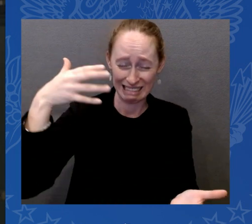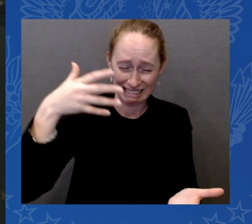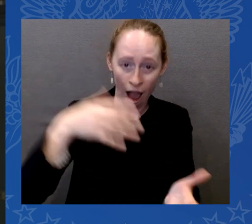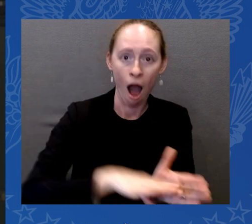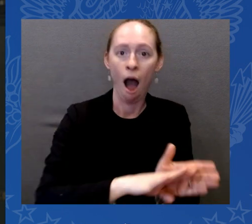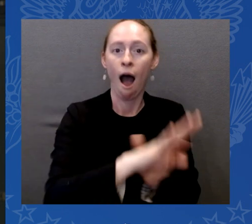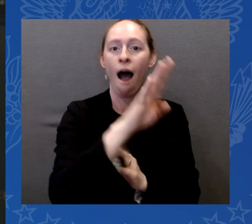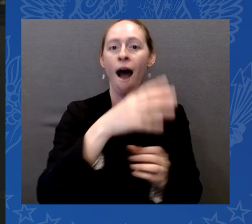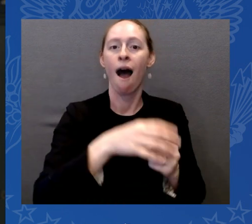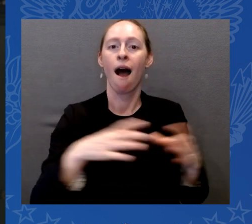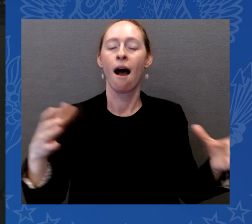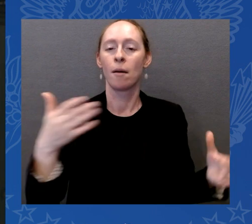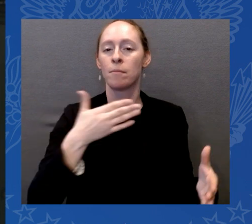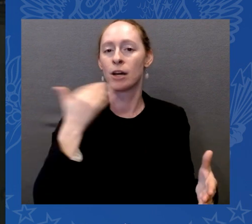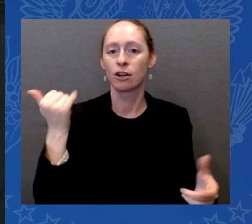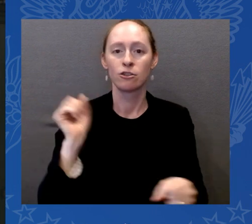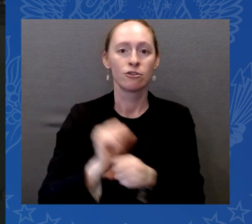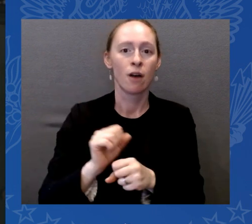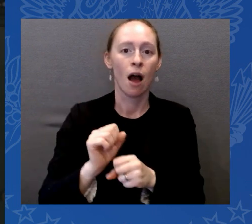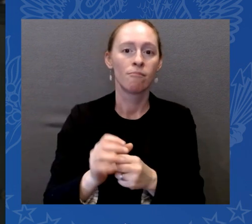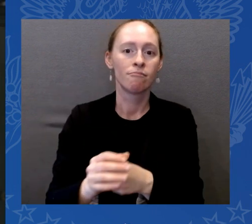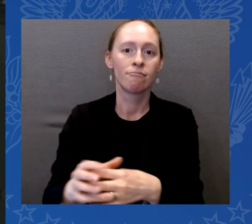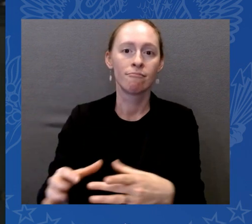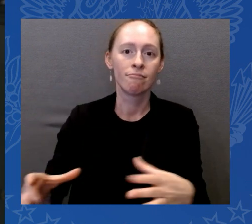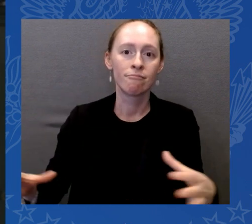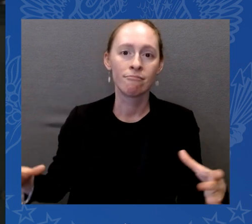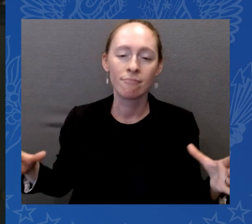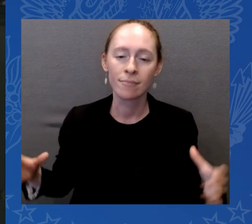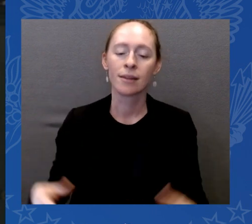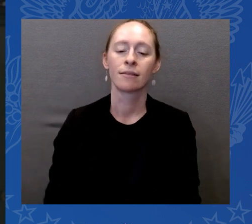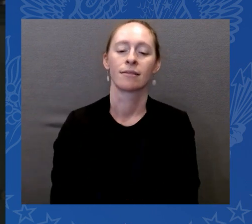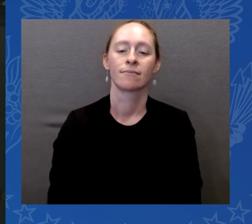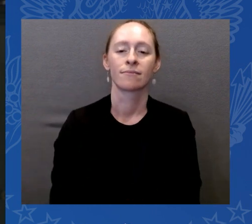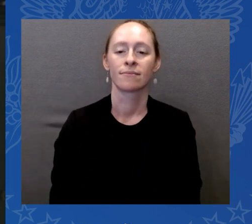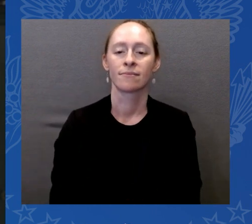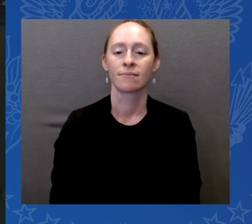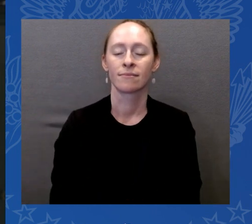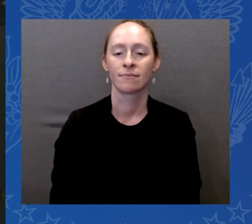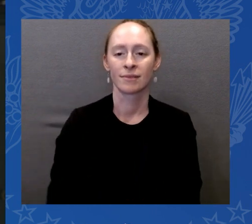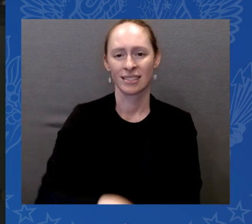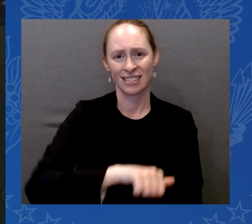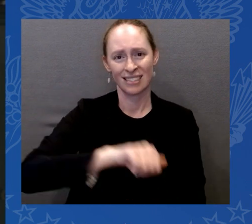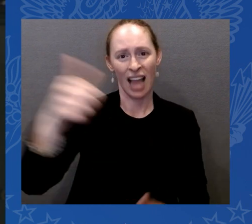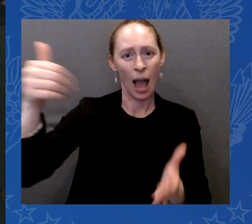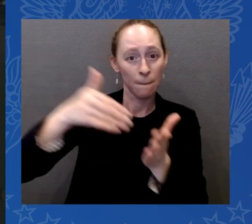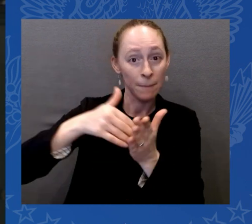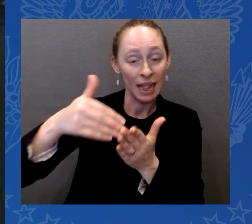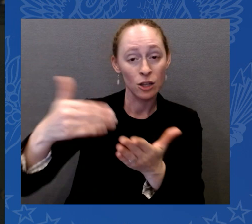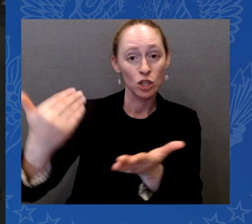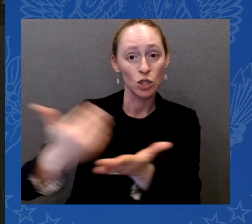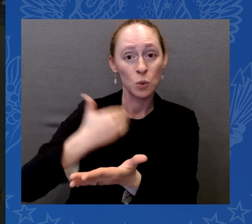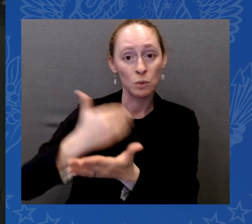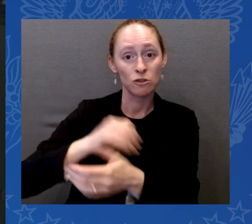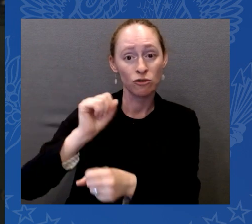Since we came to office, we've created nearly 10 million jobs -- a record for any presidency up to this point --